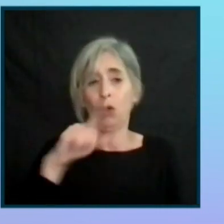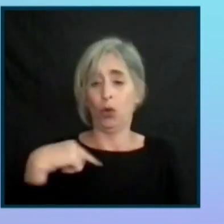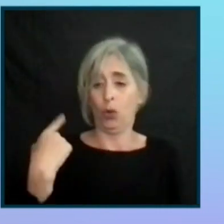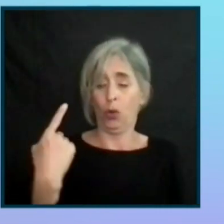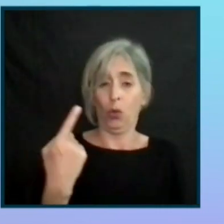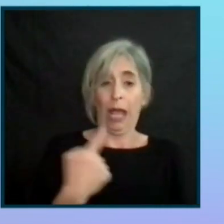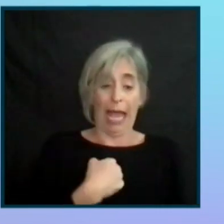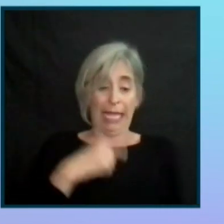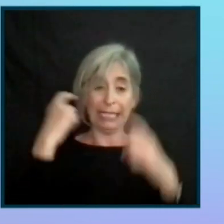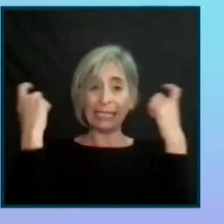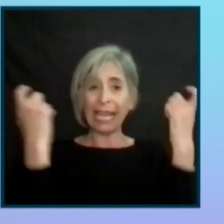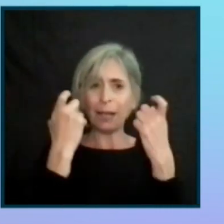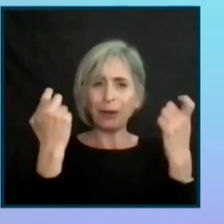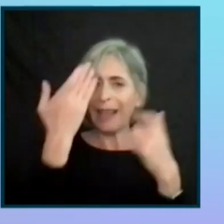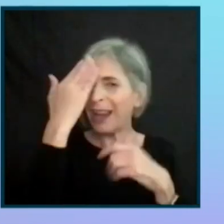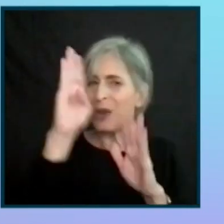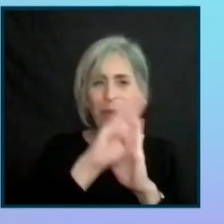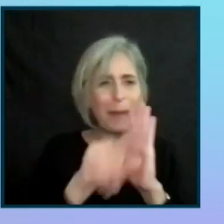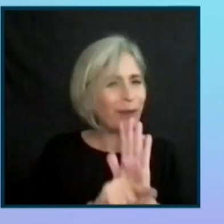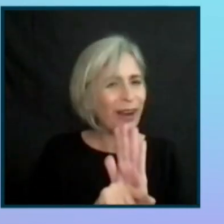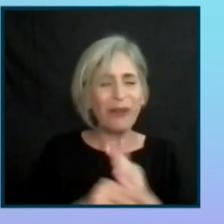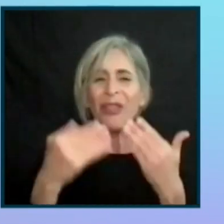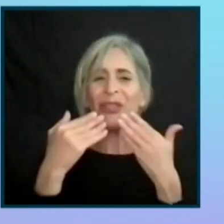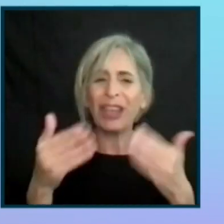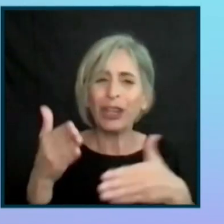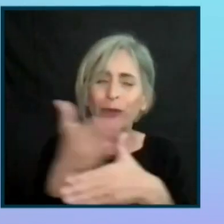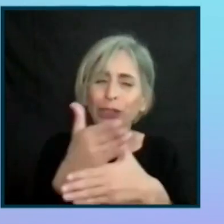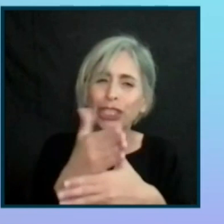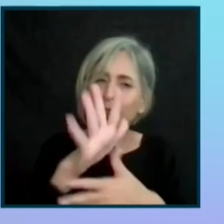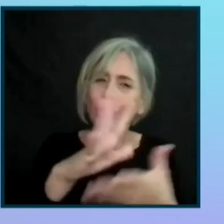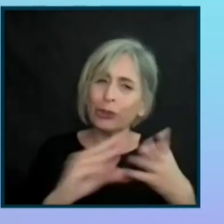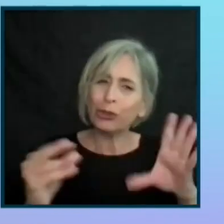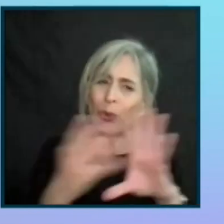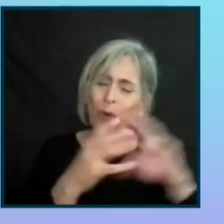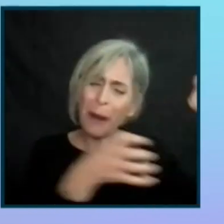I didn't know the background and thank you for sharing that story that is very powerful.